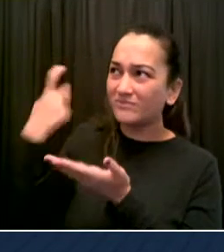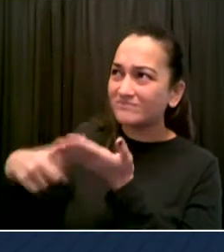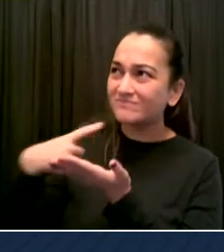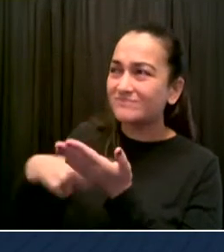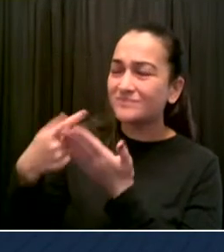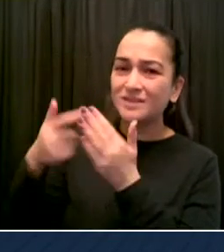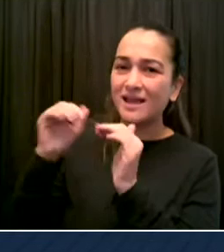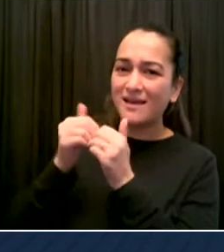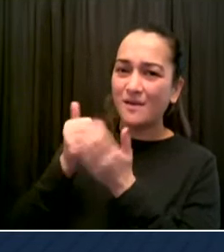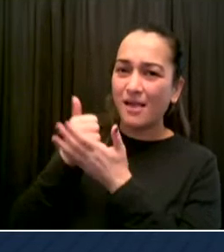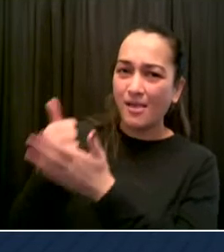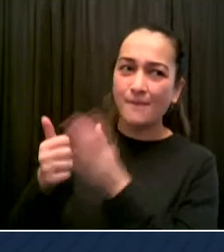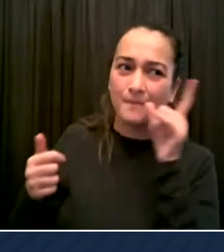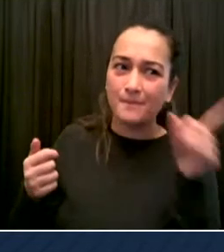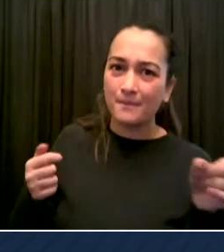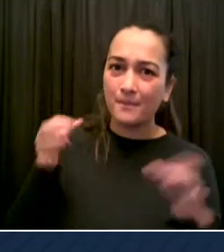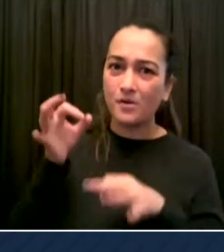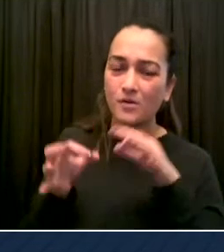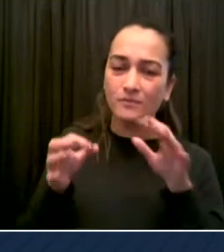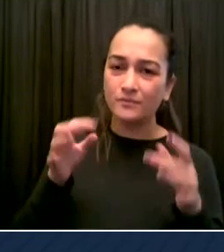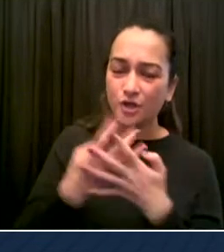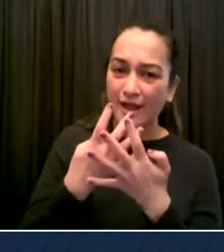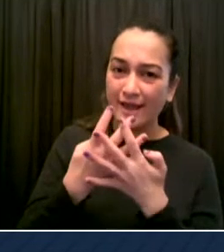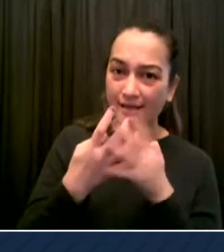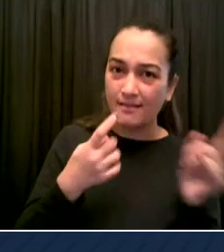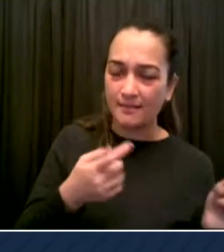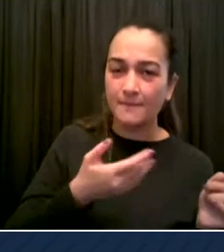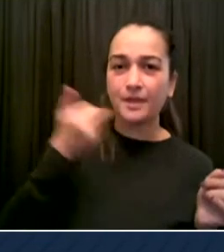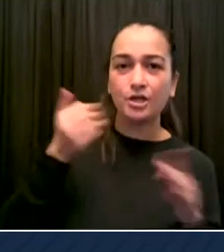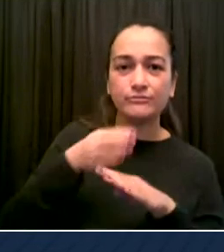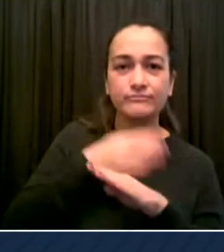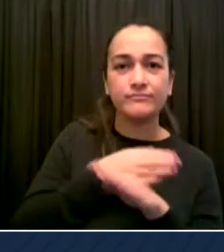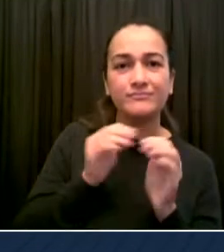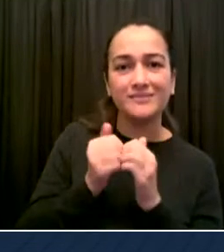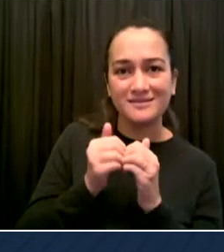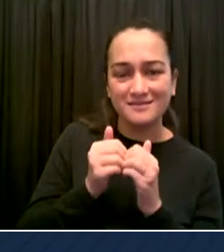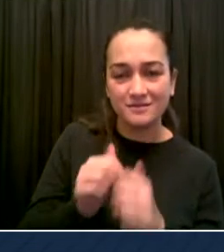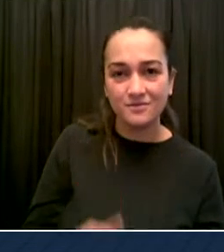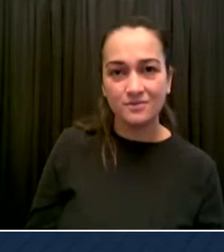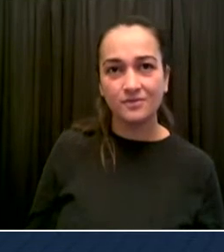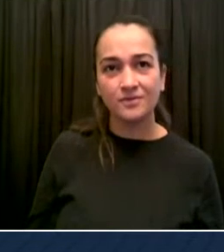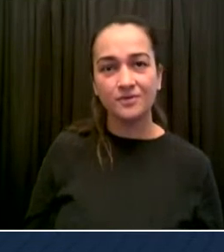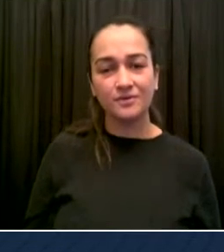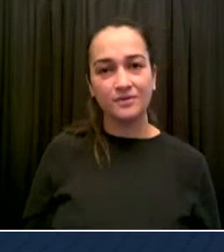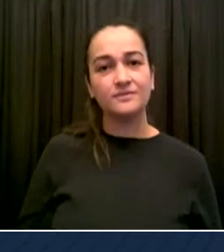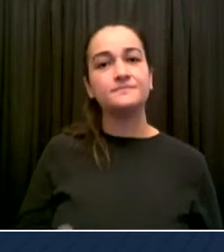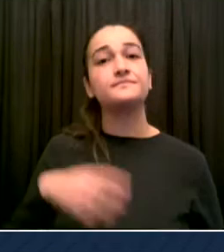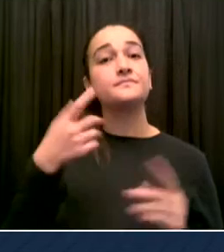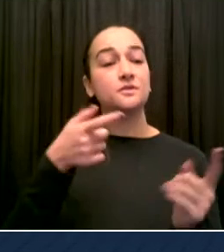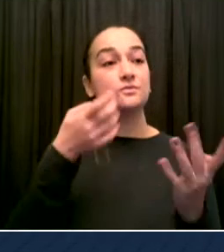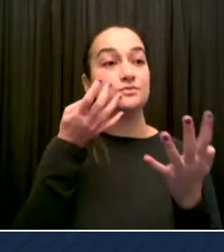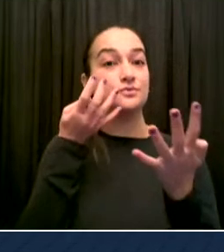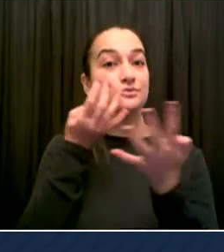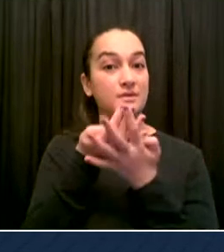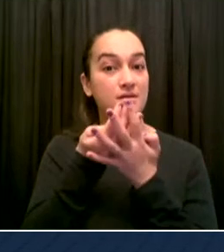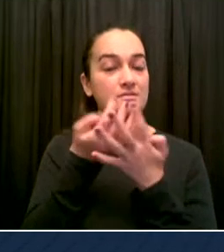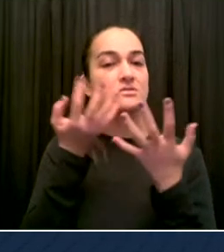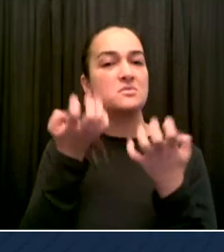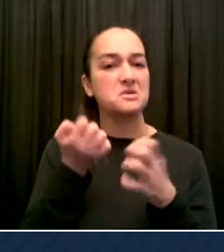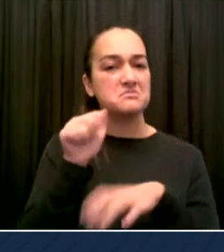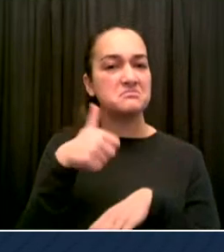YOU ARE ASNKIG THE STATE TO